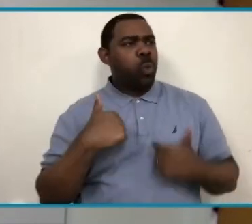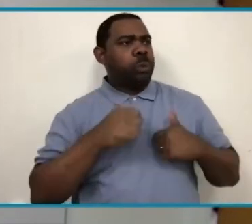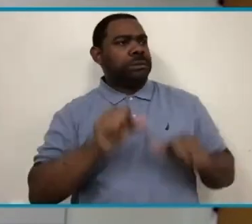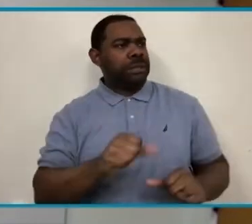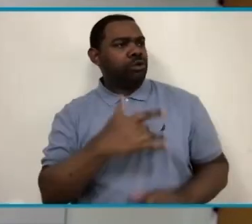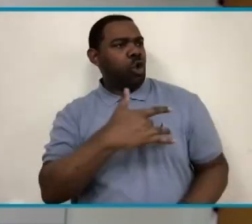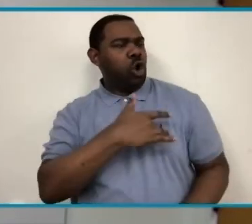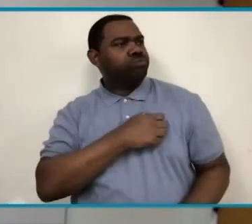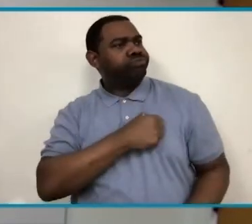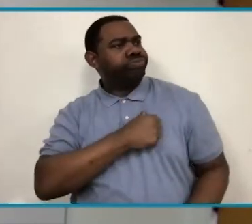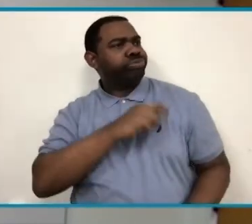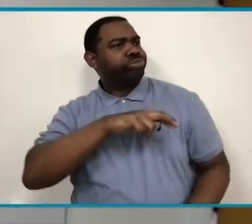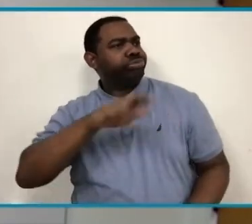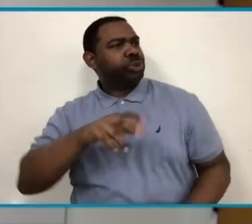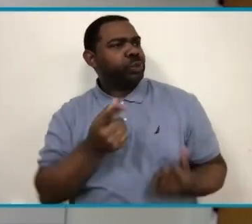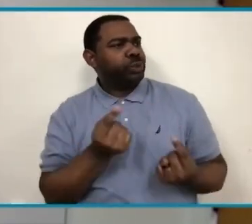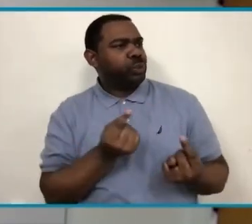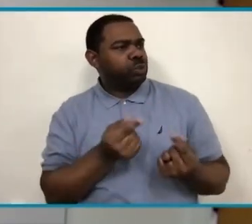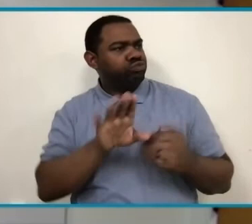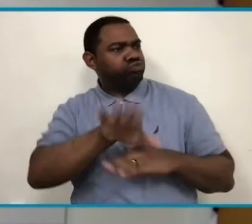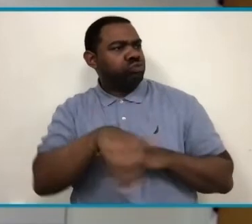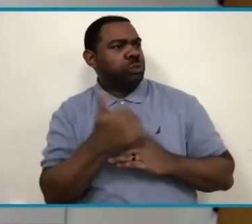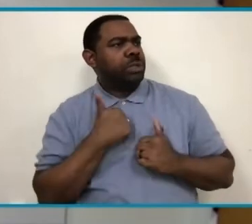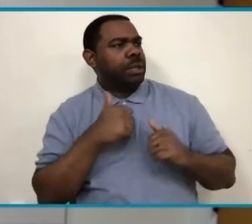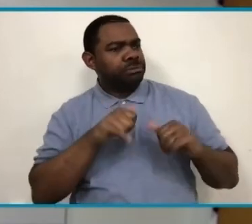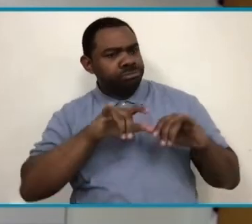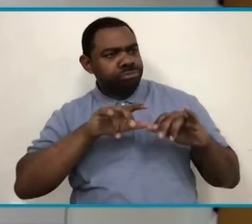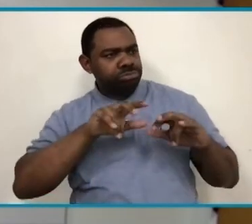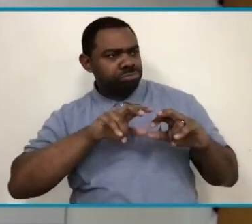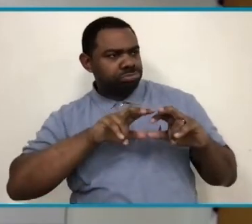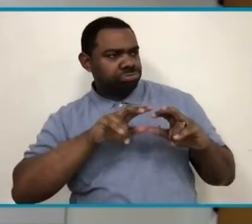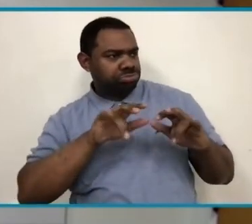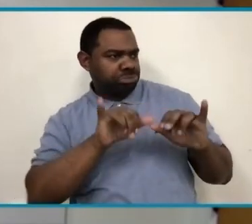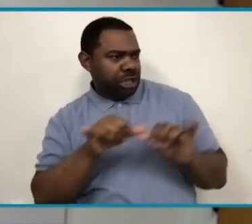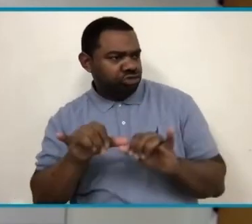proprietary so we don't have access to that data, but meaning that I can't evaluate it